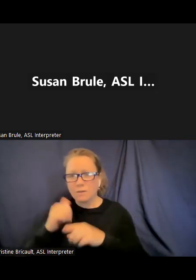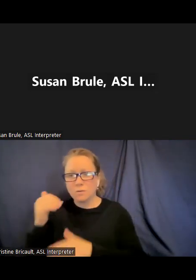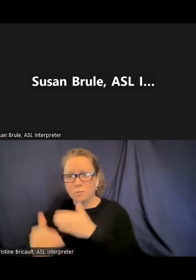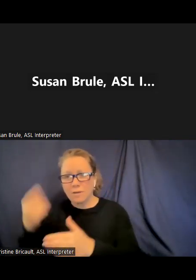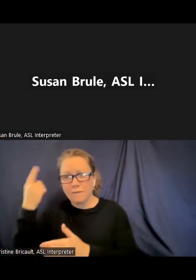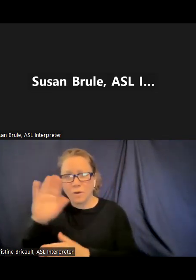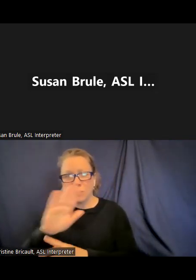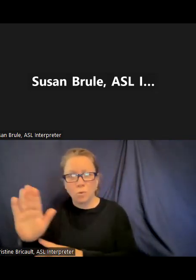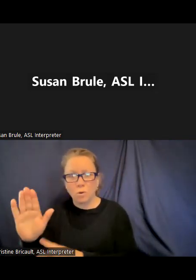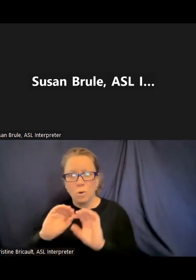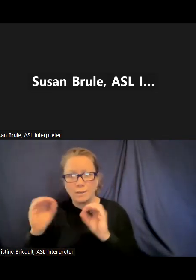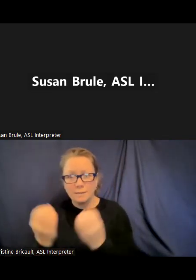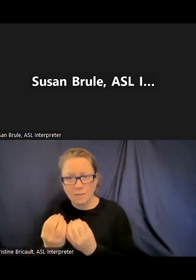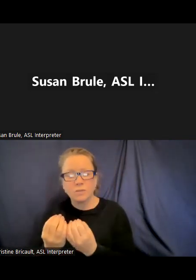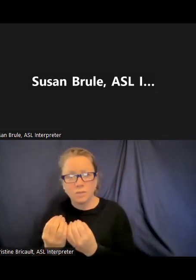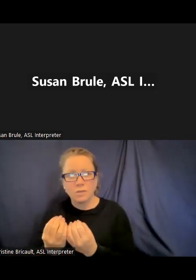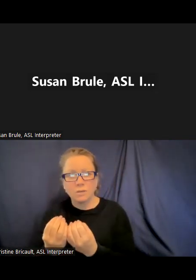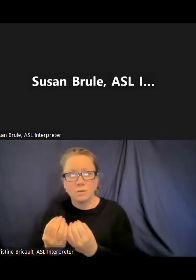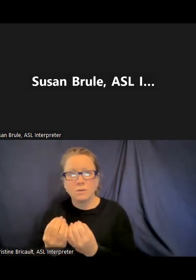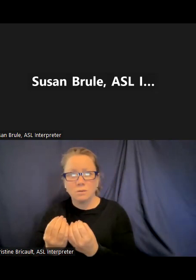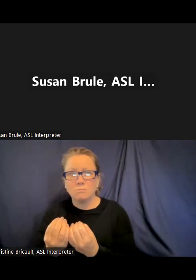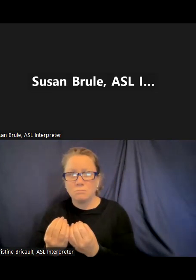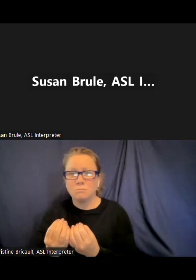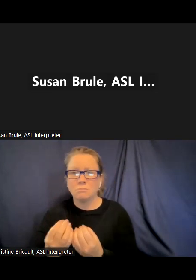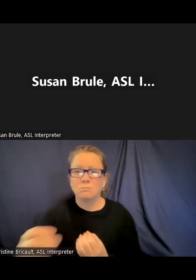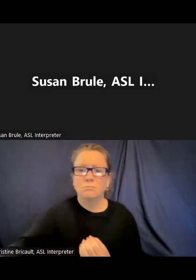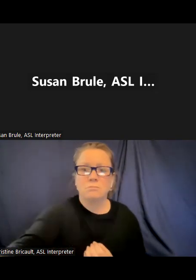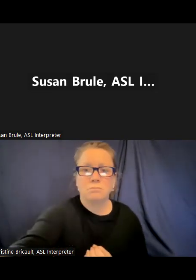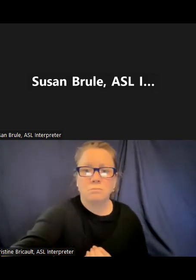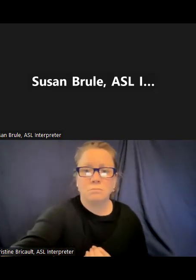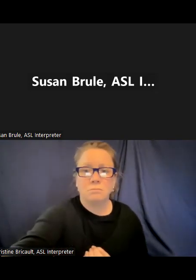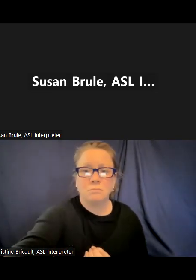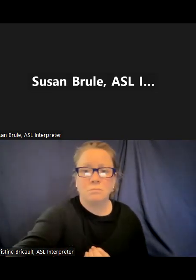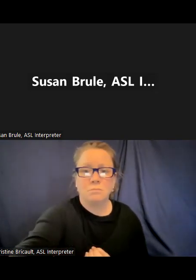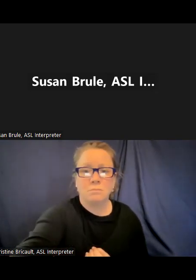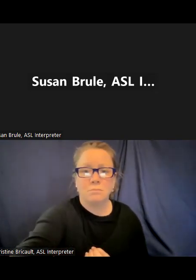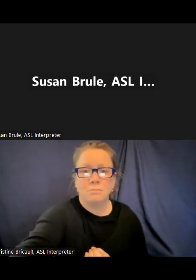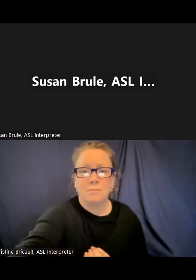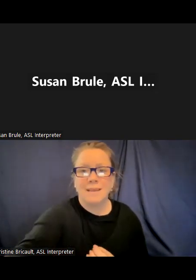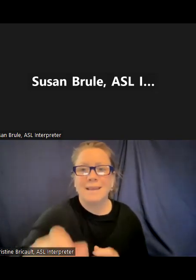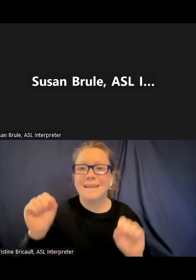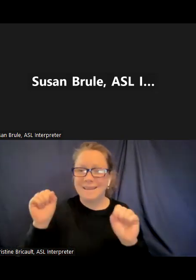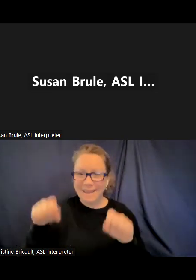is, you know, up for modification if necessary